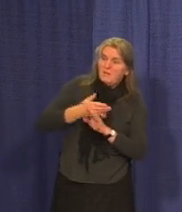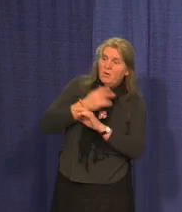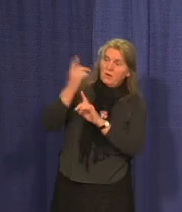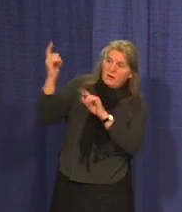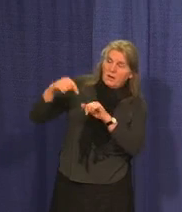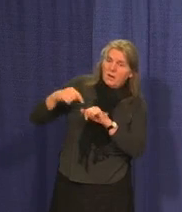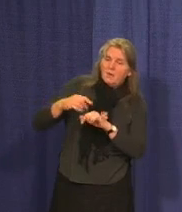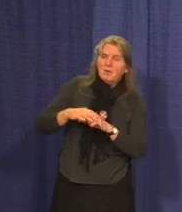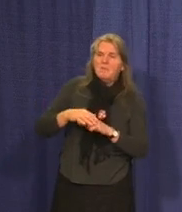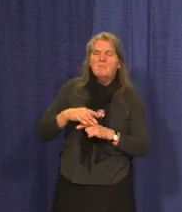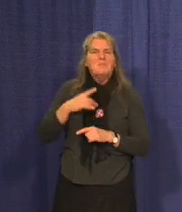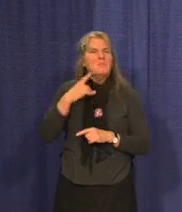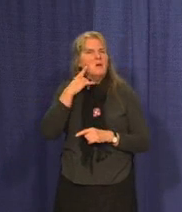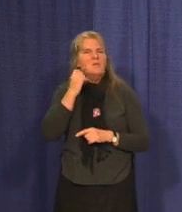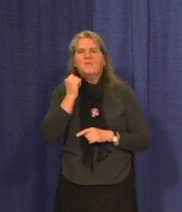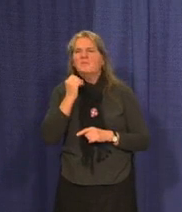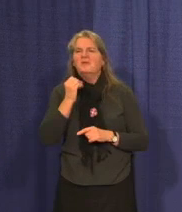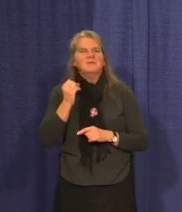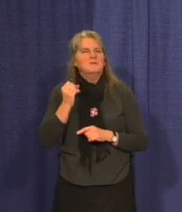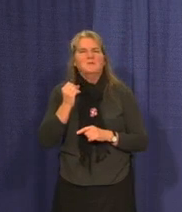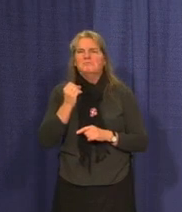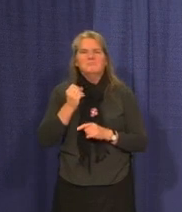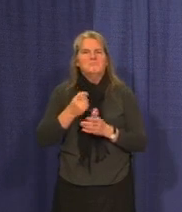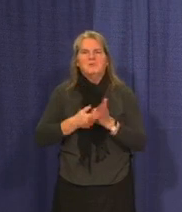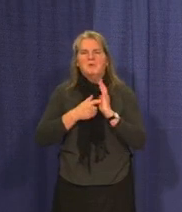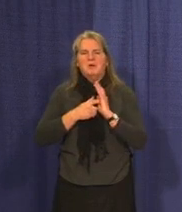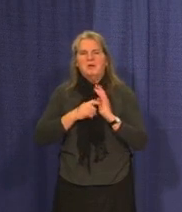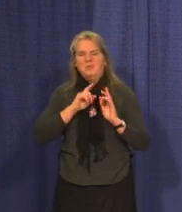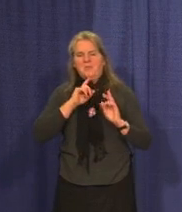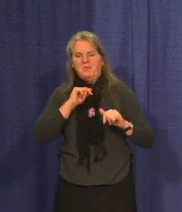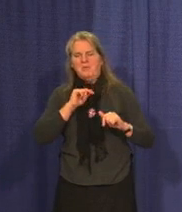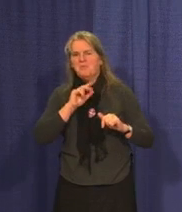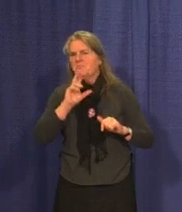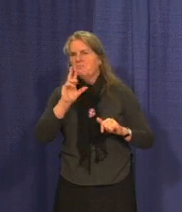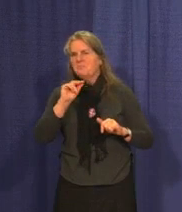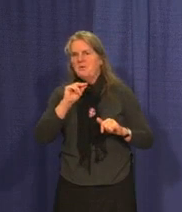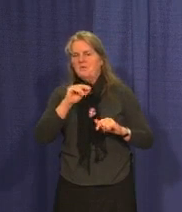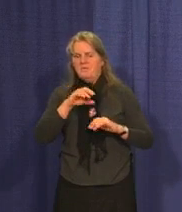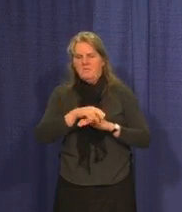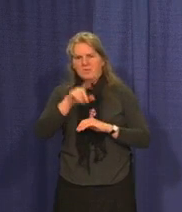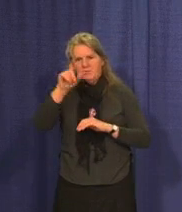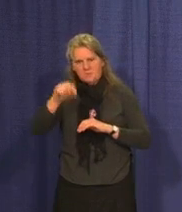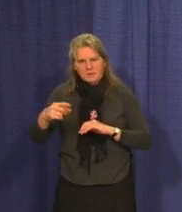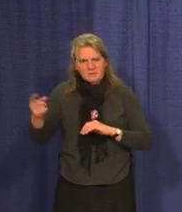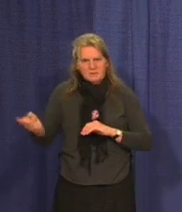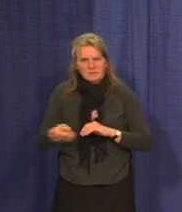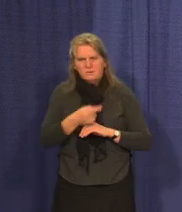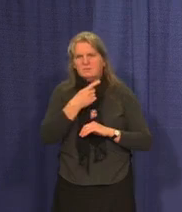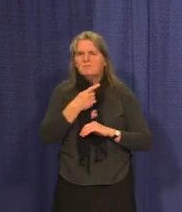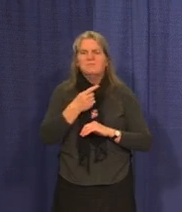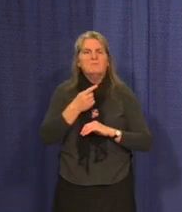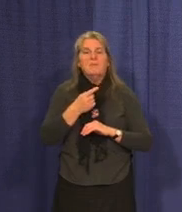to be vaccinated. I think that would be very unlikely. I don't anticipate making